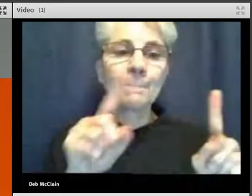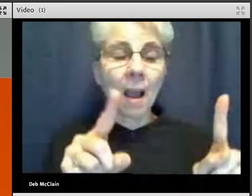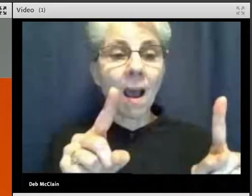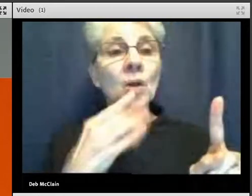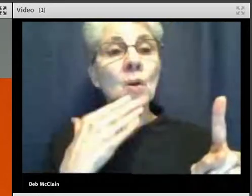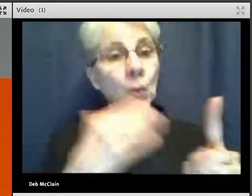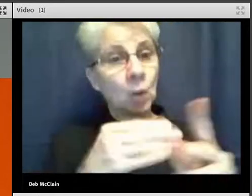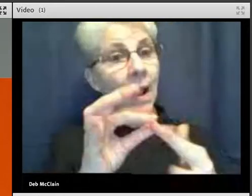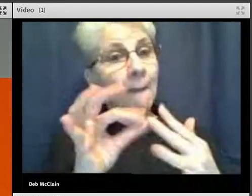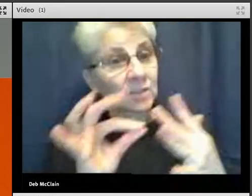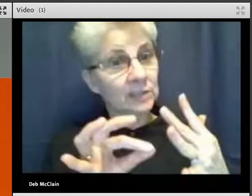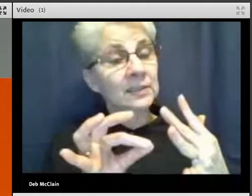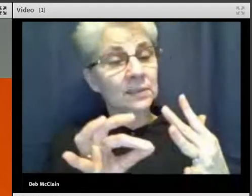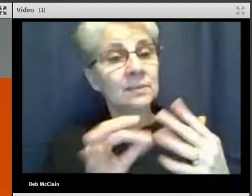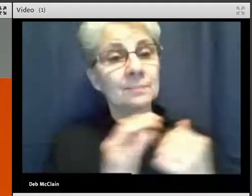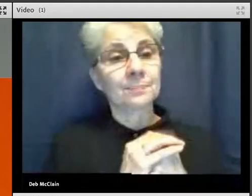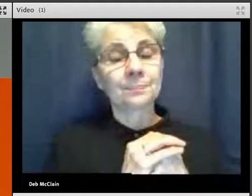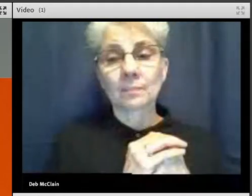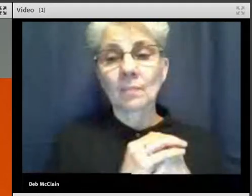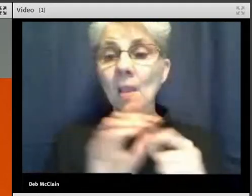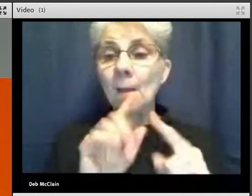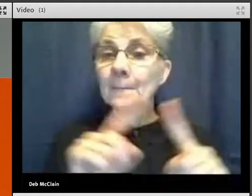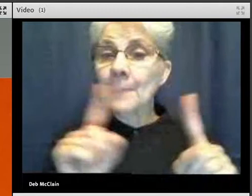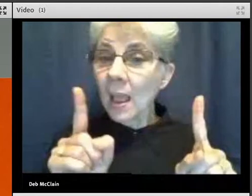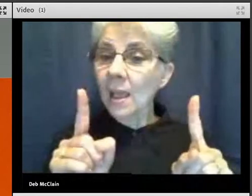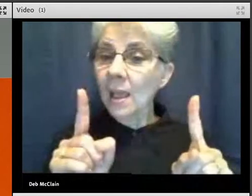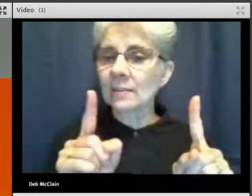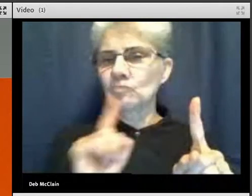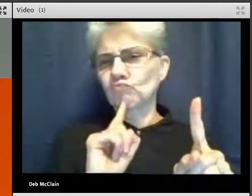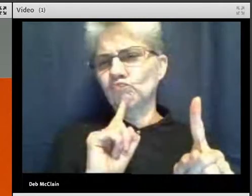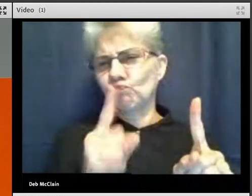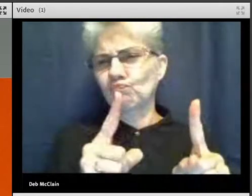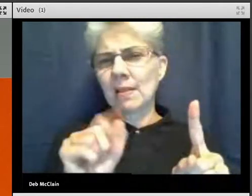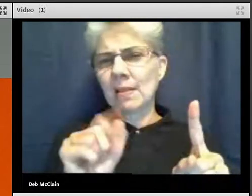install stuff onto the computer, it's a good option.